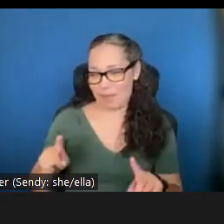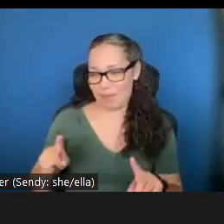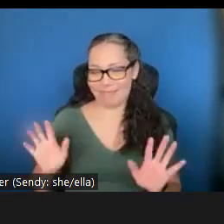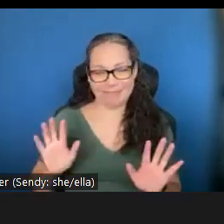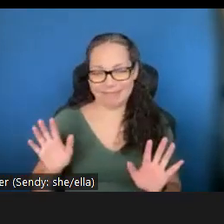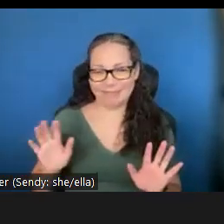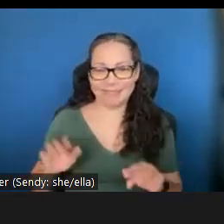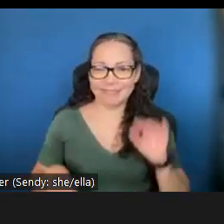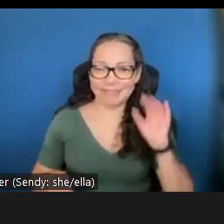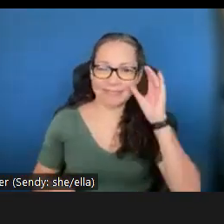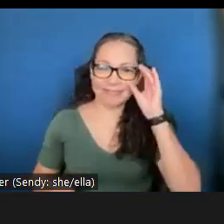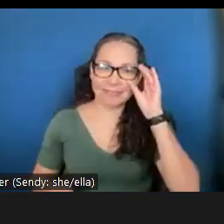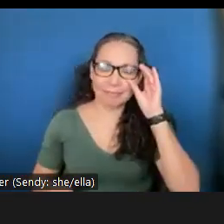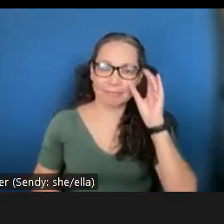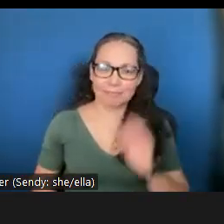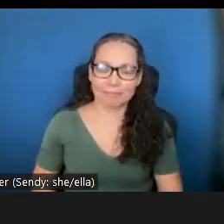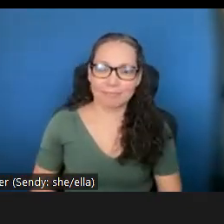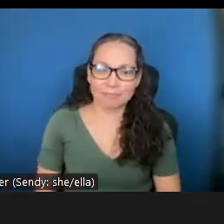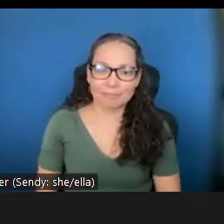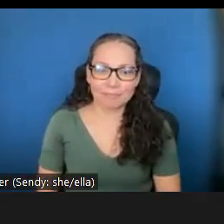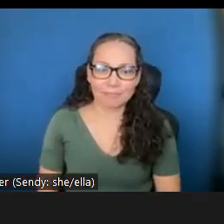thanks any other